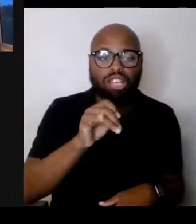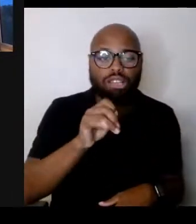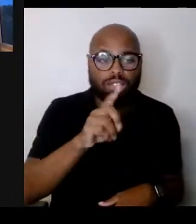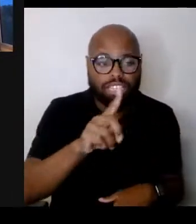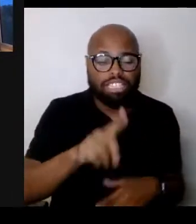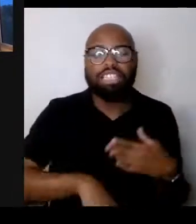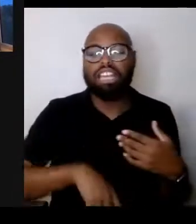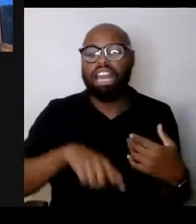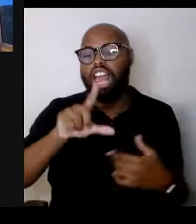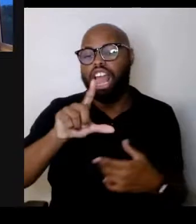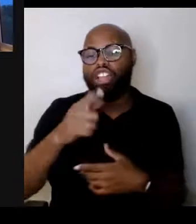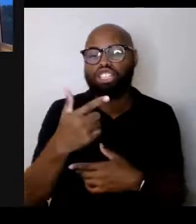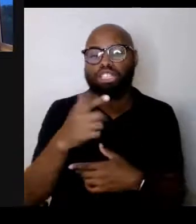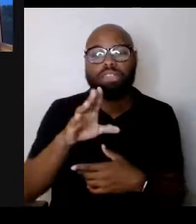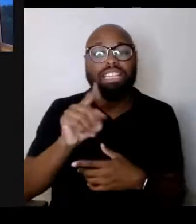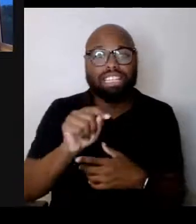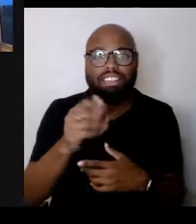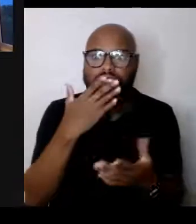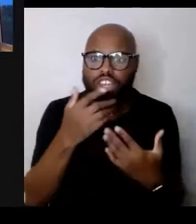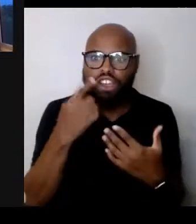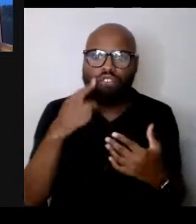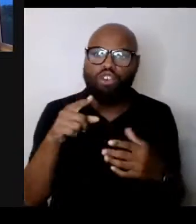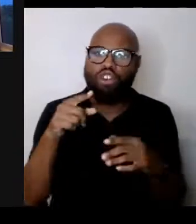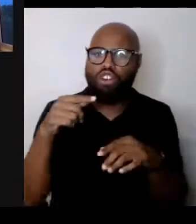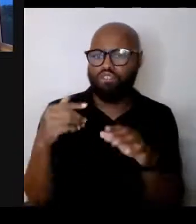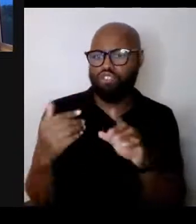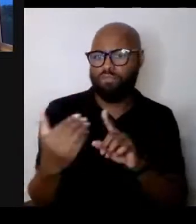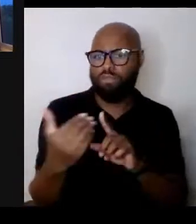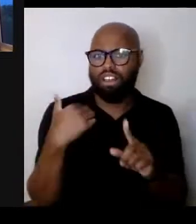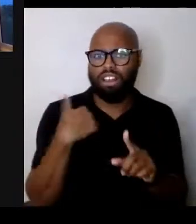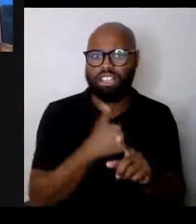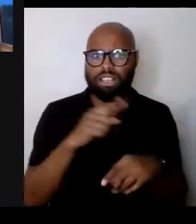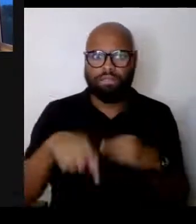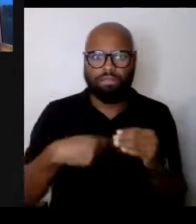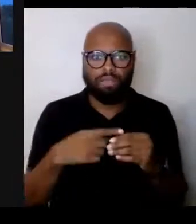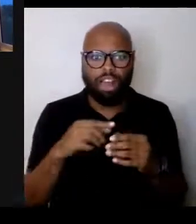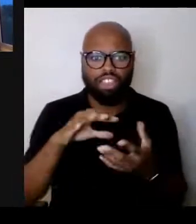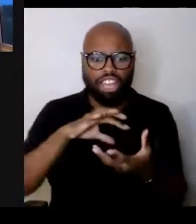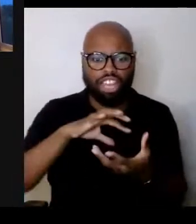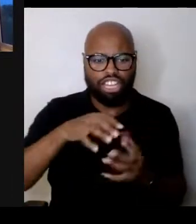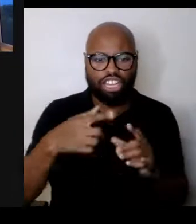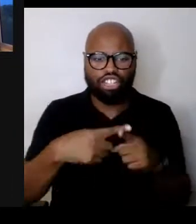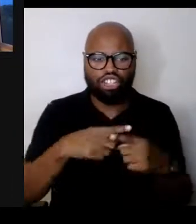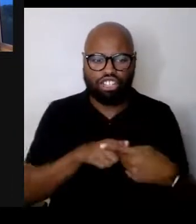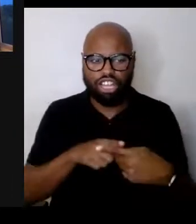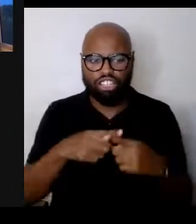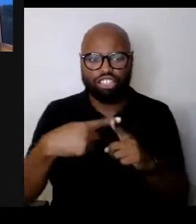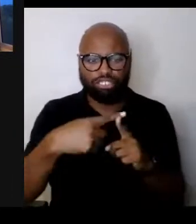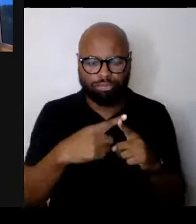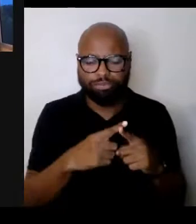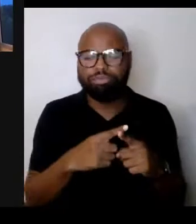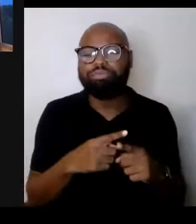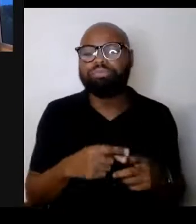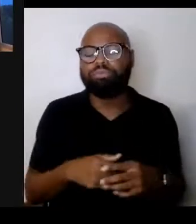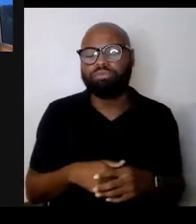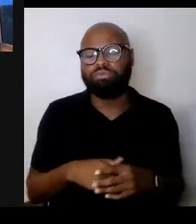of the intersection Cynthia. I wanna shift here a little bit for specific question for Naischa.